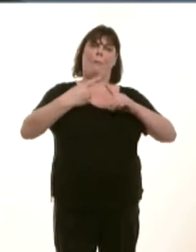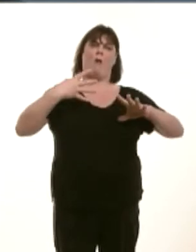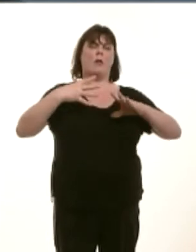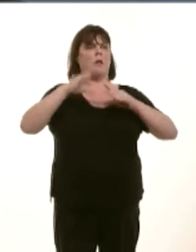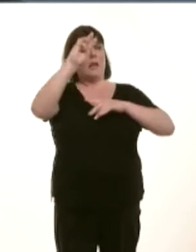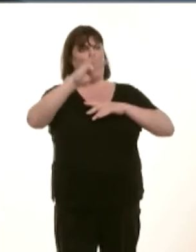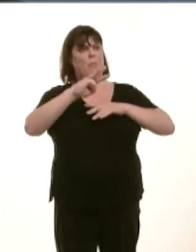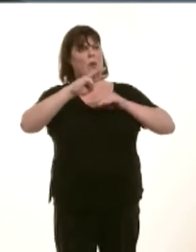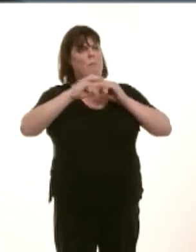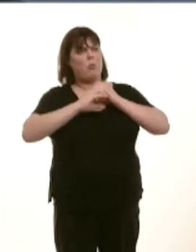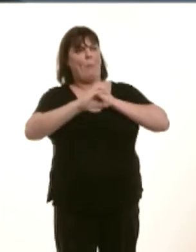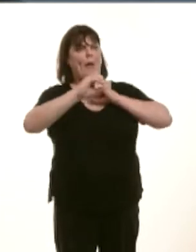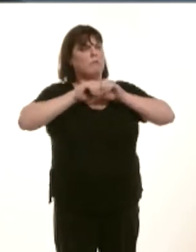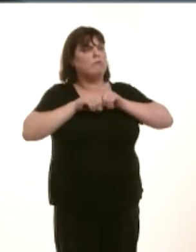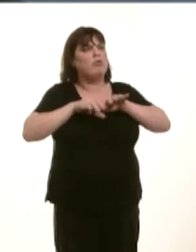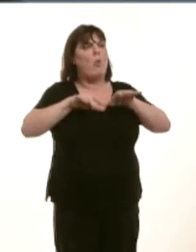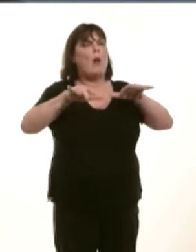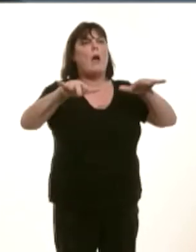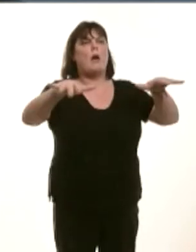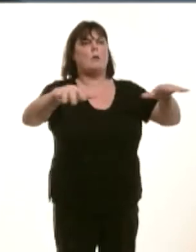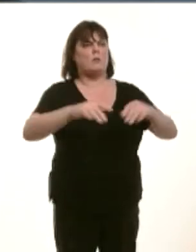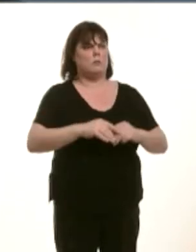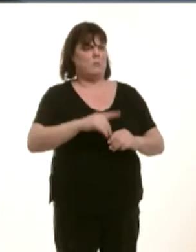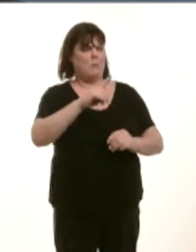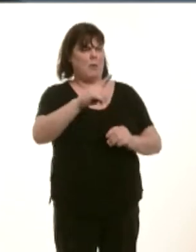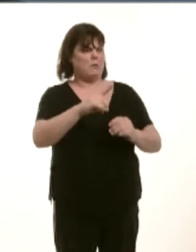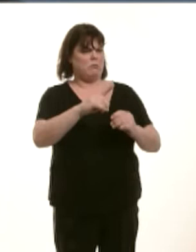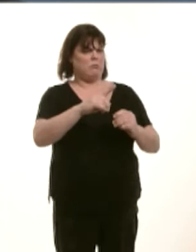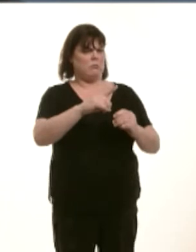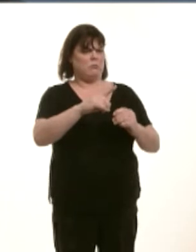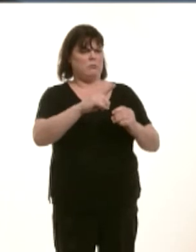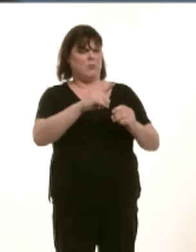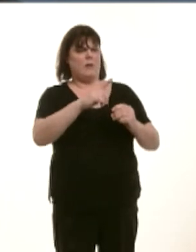2016, but thereís no indication as to when you will complete the infill project. During